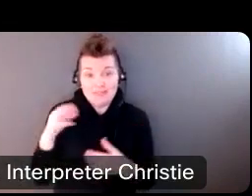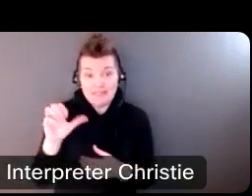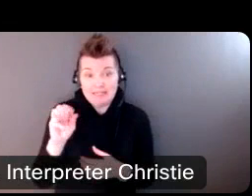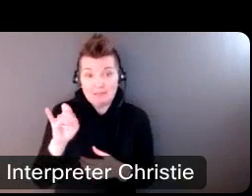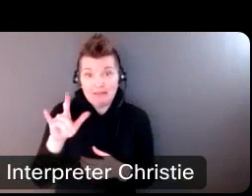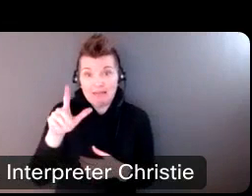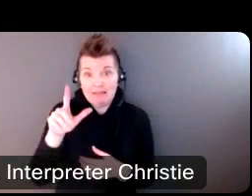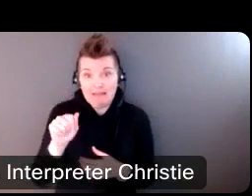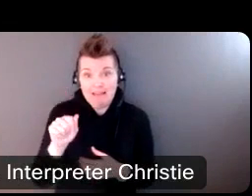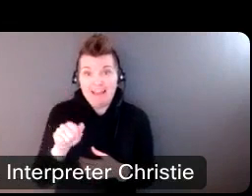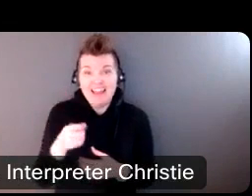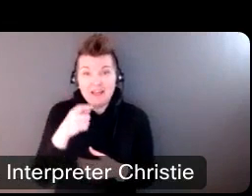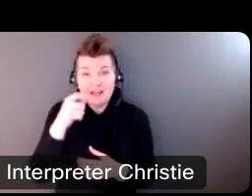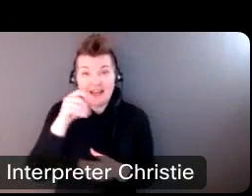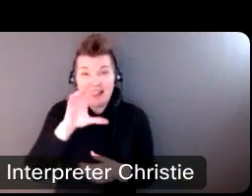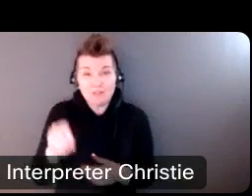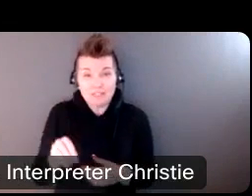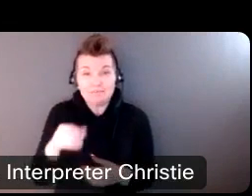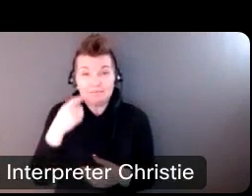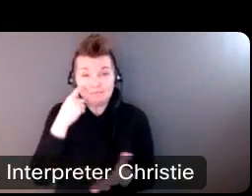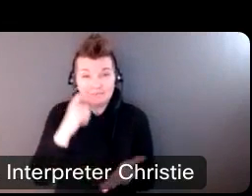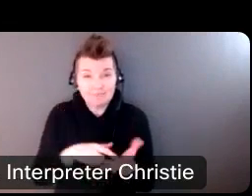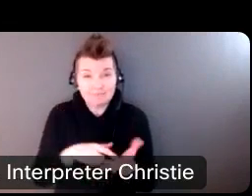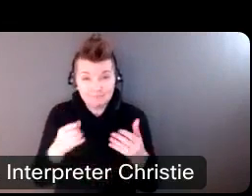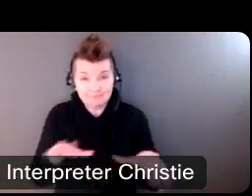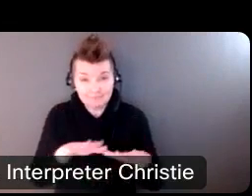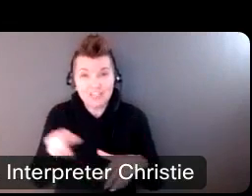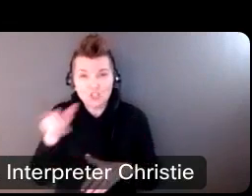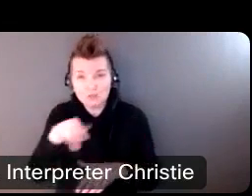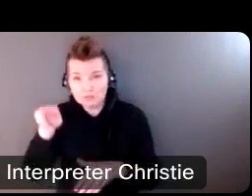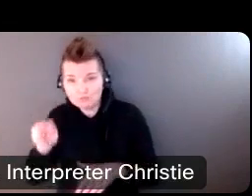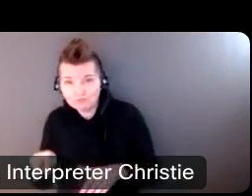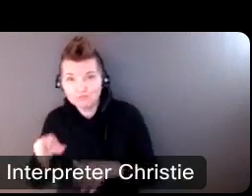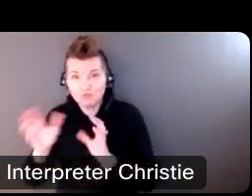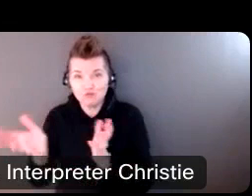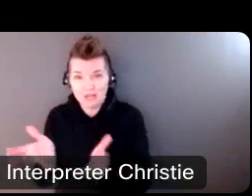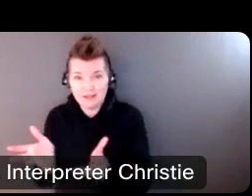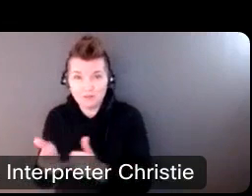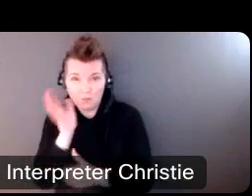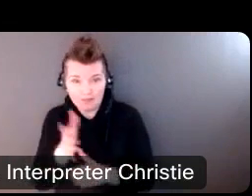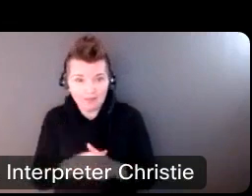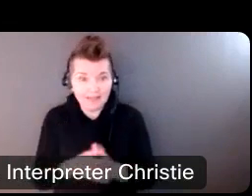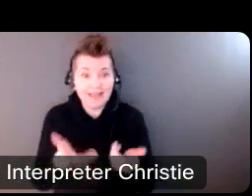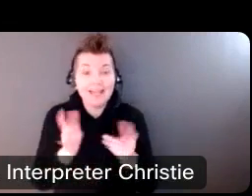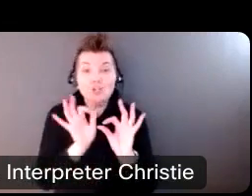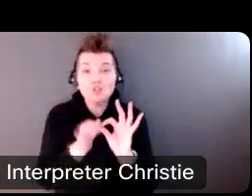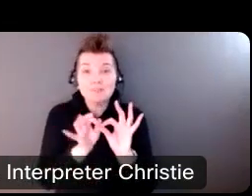box with me during the Q&A session. We also have interpretation service staff provided through the Canadian Hearing Services